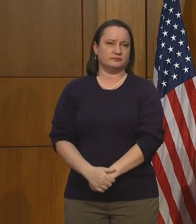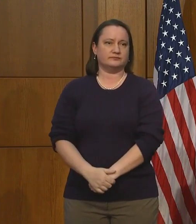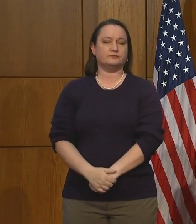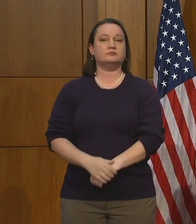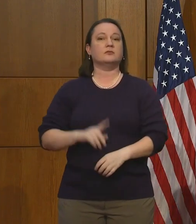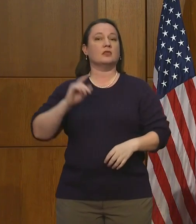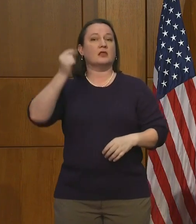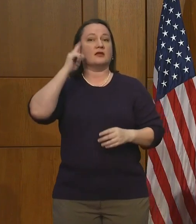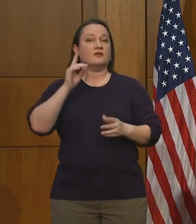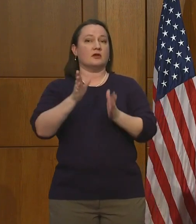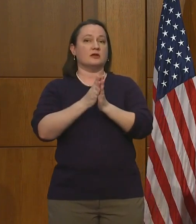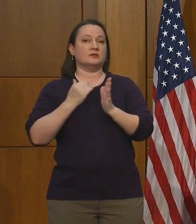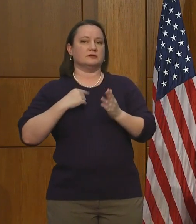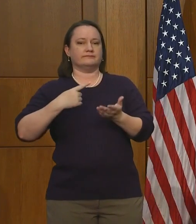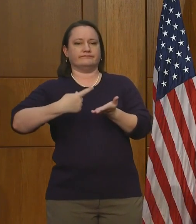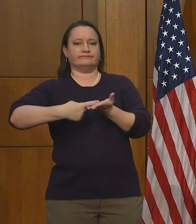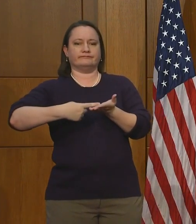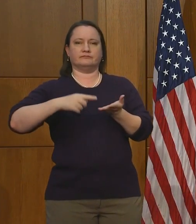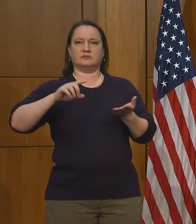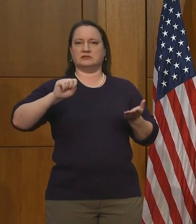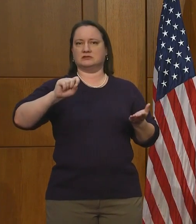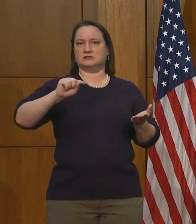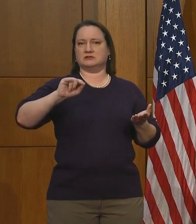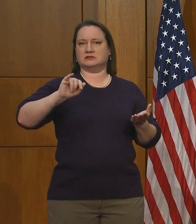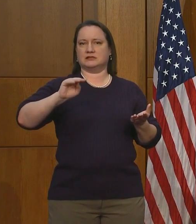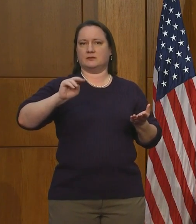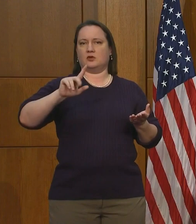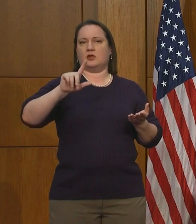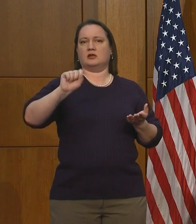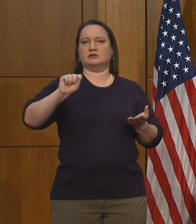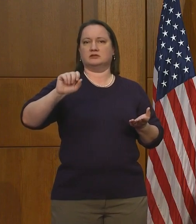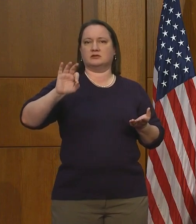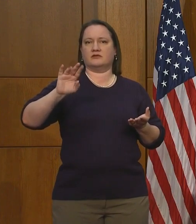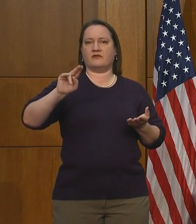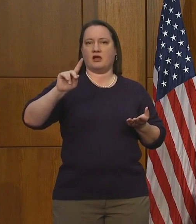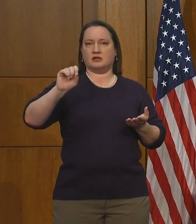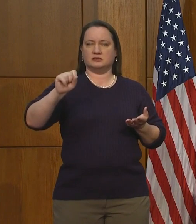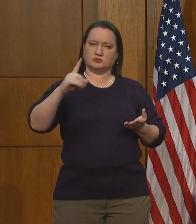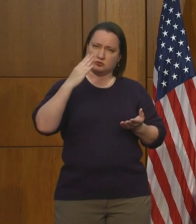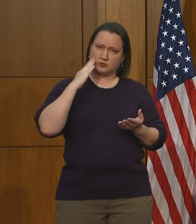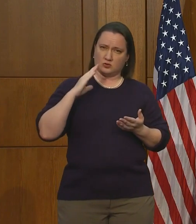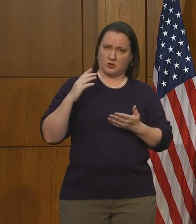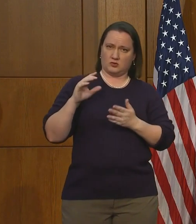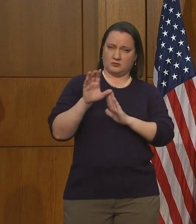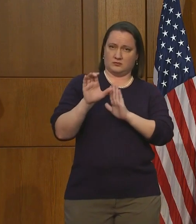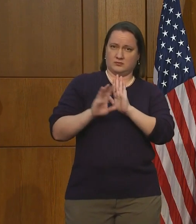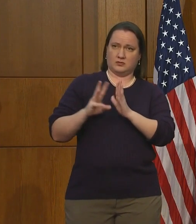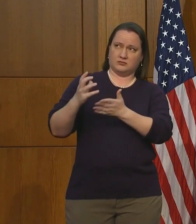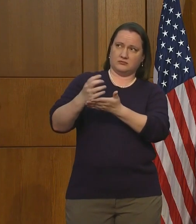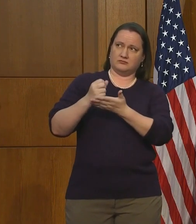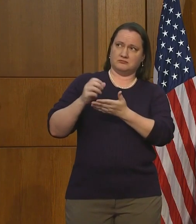QUITE COMMON ALTER THE PROGRESS THE TALK ABOUT STIMULUS FUNDS. AS YOU KNOW THAT I'VE MENTIONED BEFORE THE COMMONWEALTH HAS